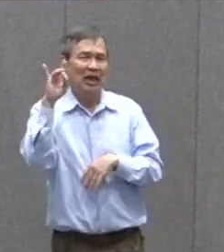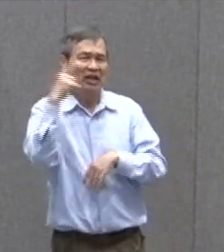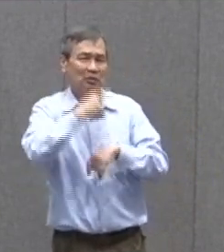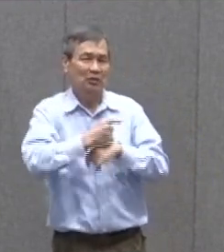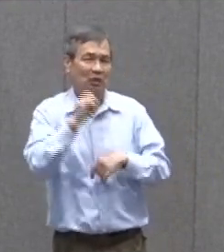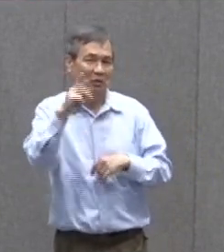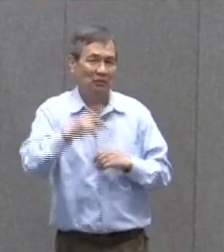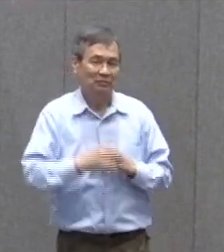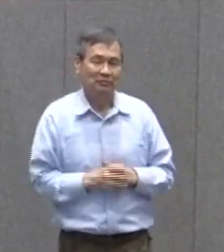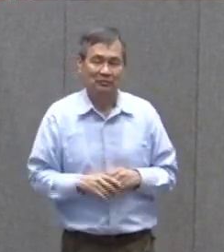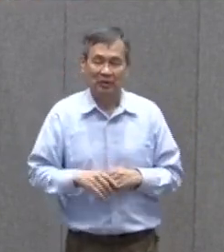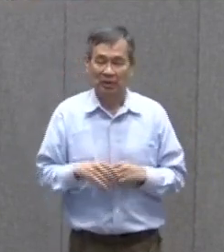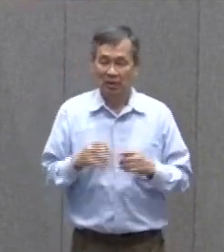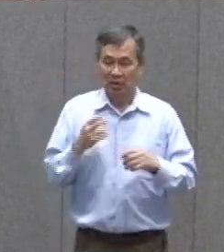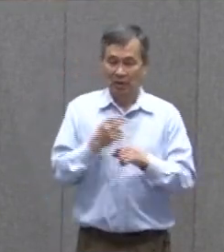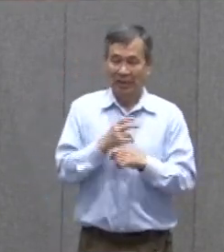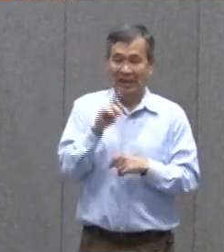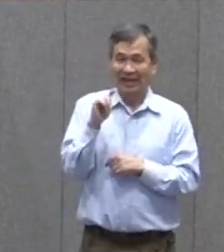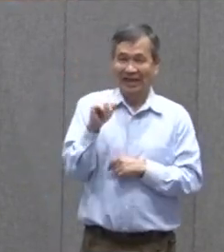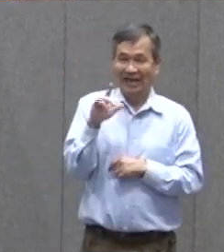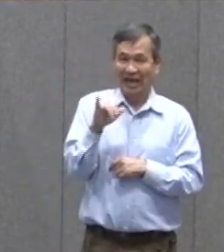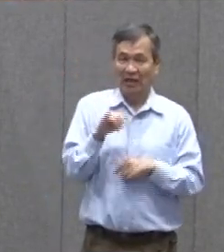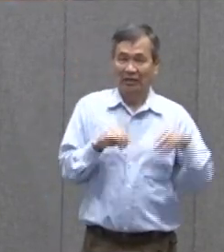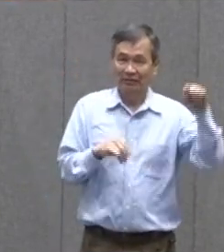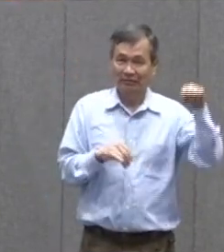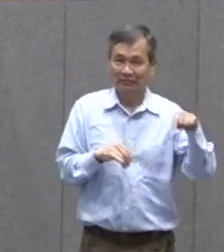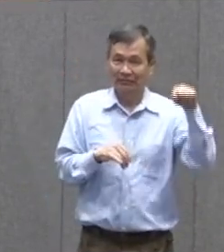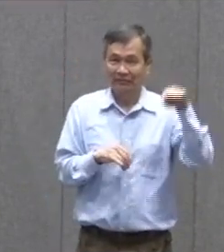and I used tally marks and numerals as my representation.